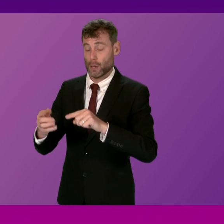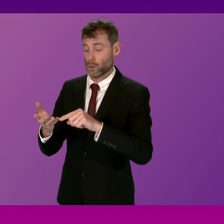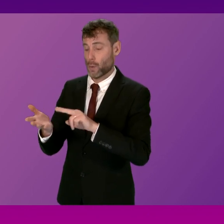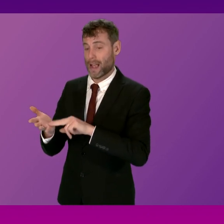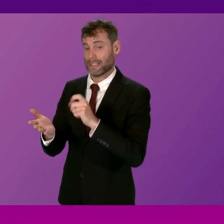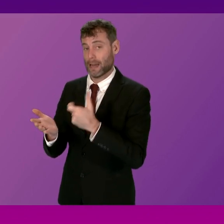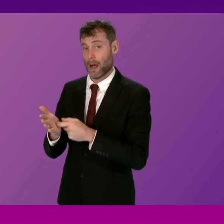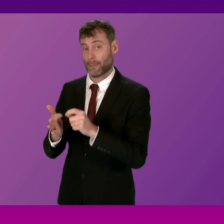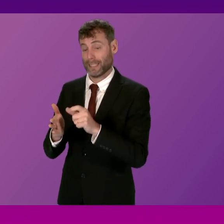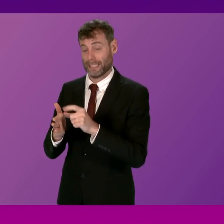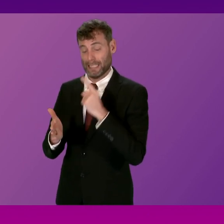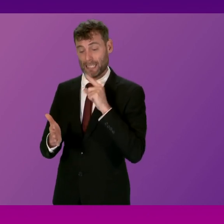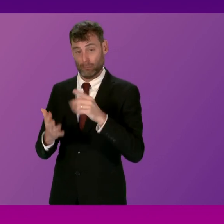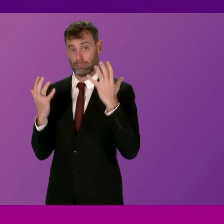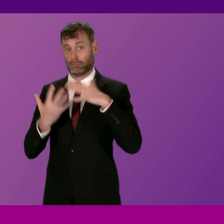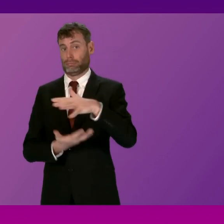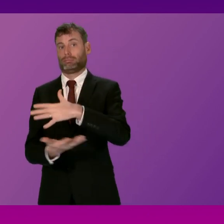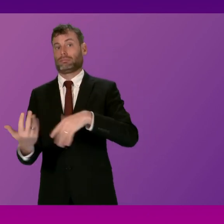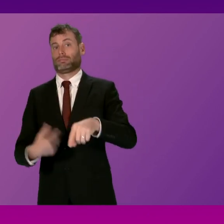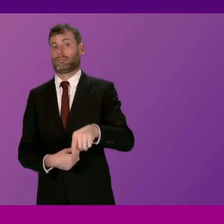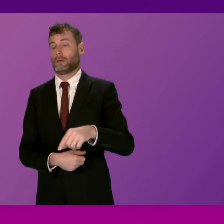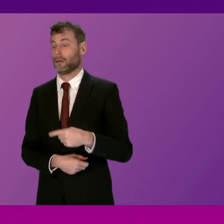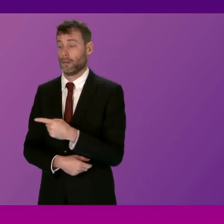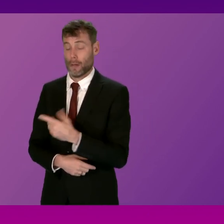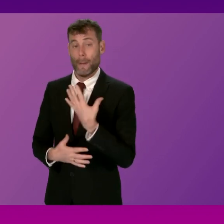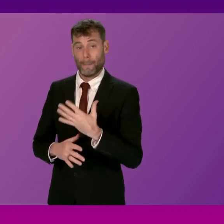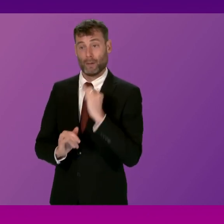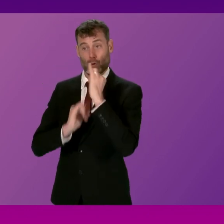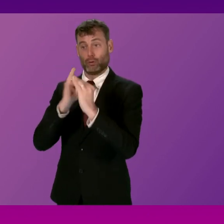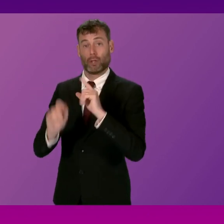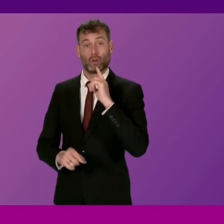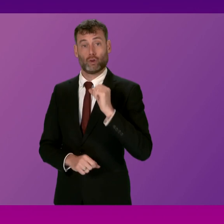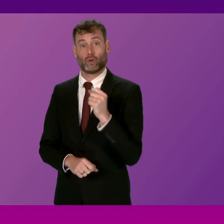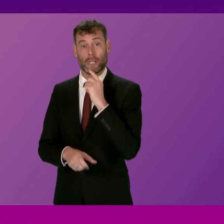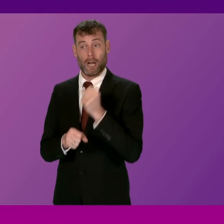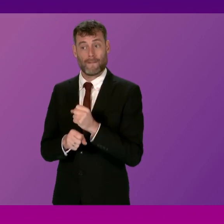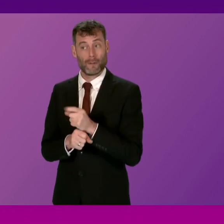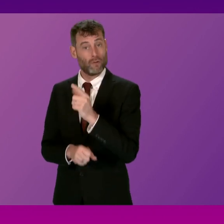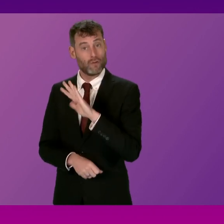Commission has warned that the “Scottish Government has not done enough” to realise disabled people’s human rights.